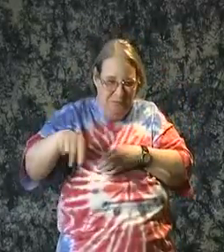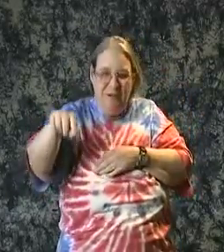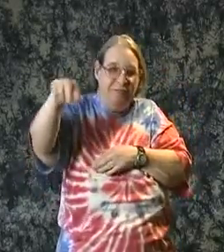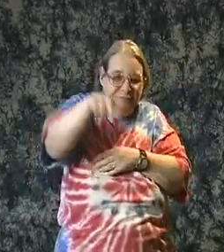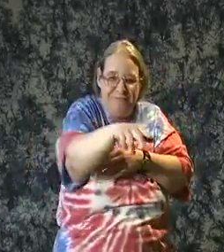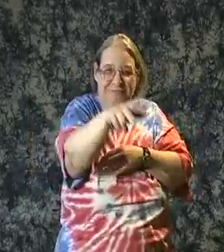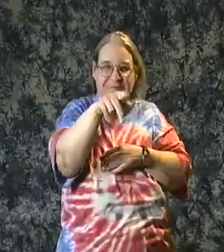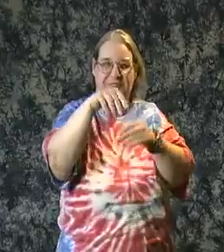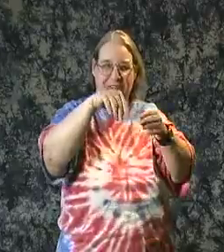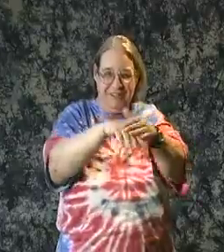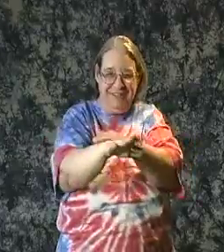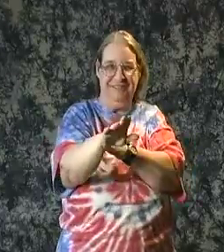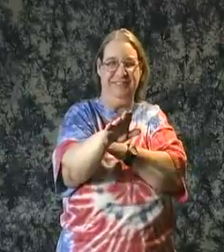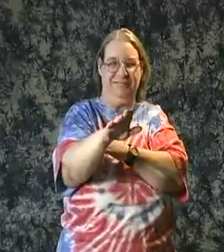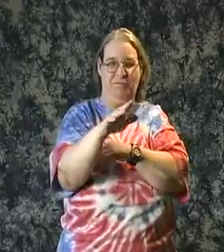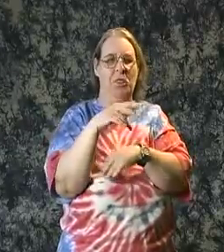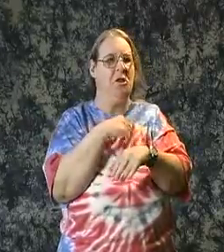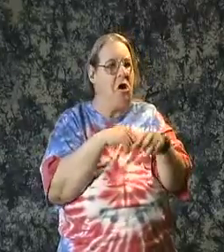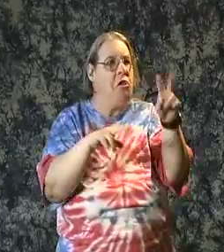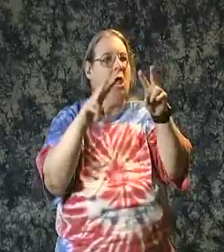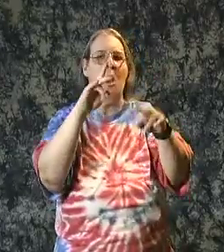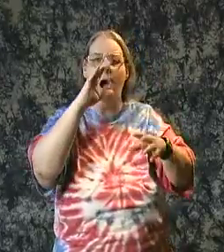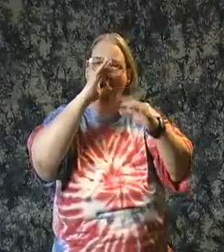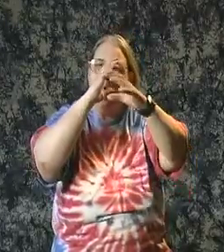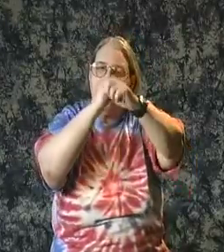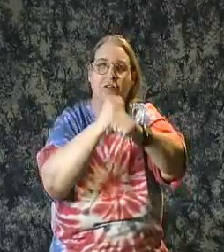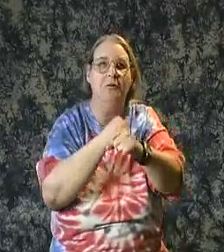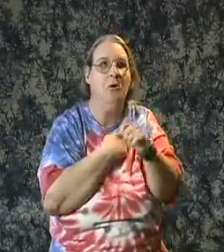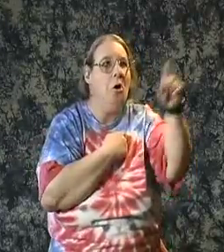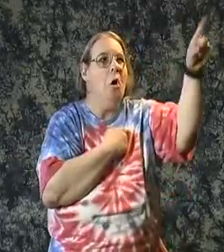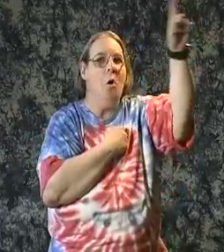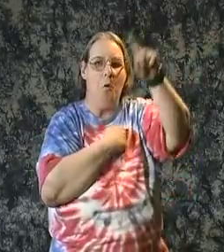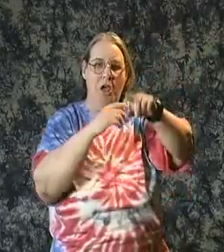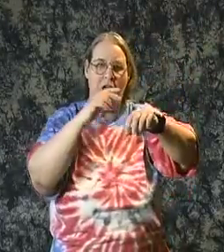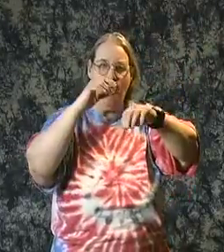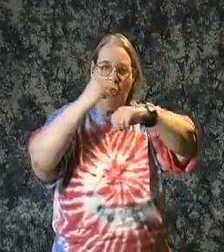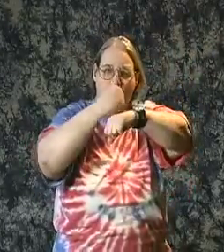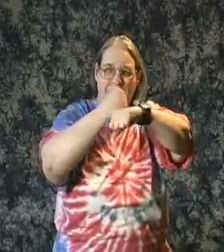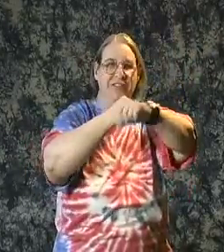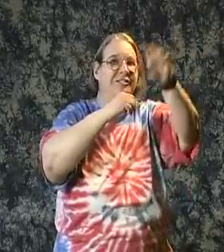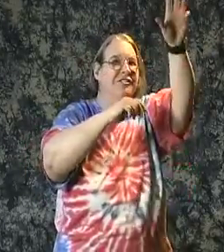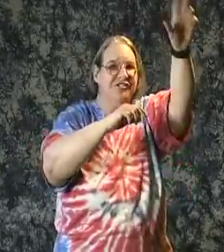Well, I went in, looked around and it was very interesting.